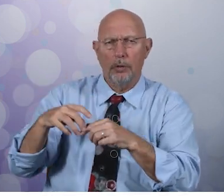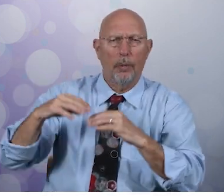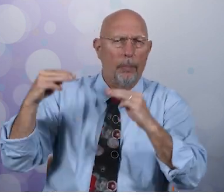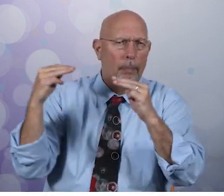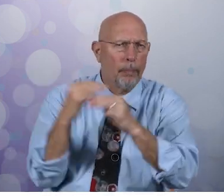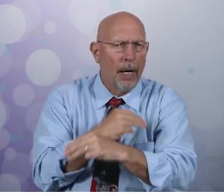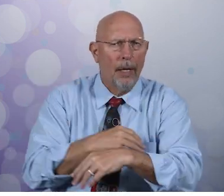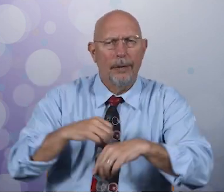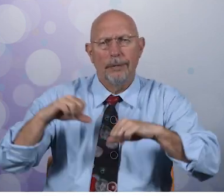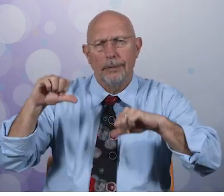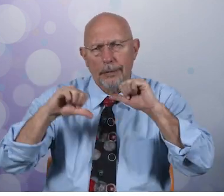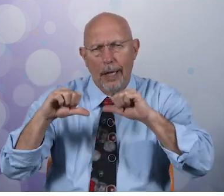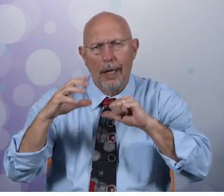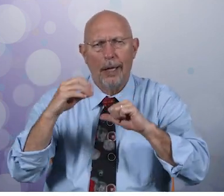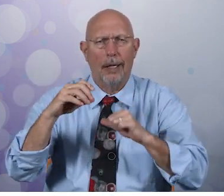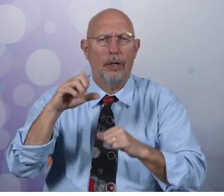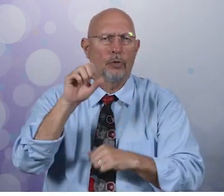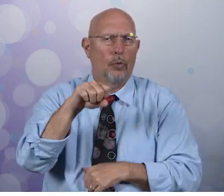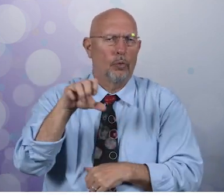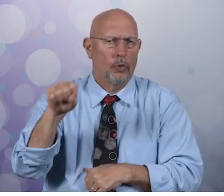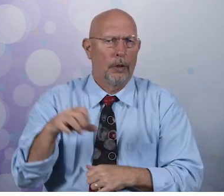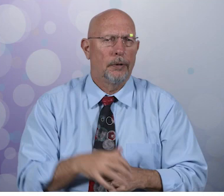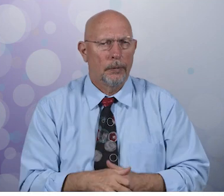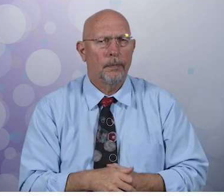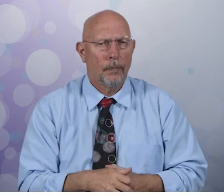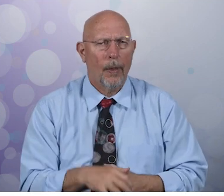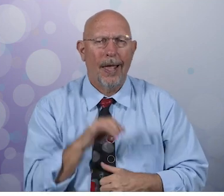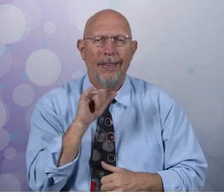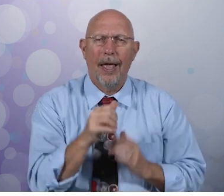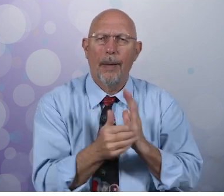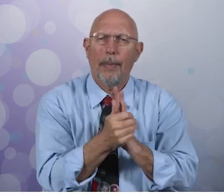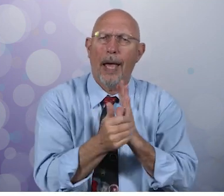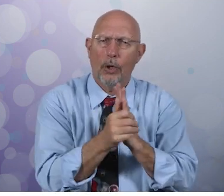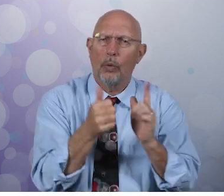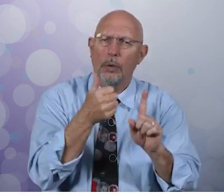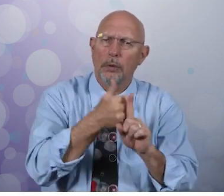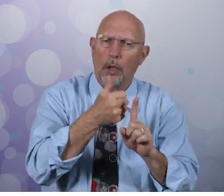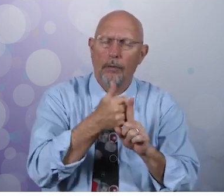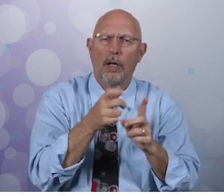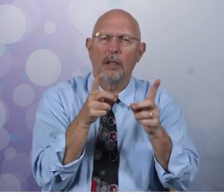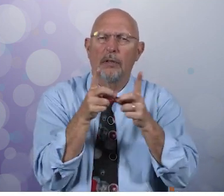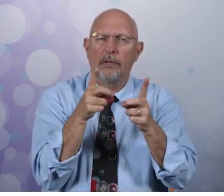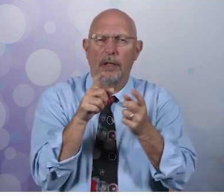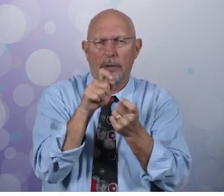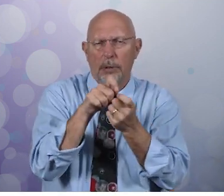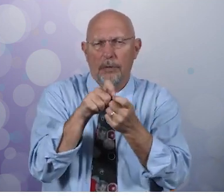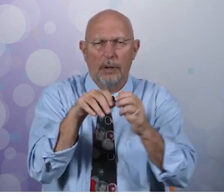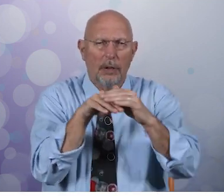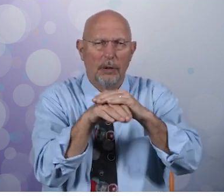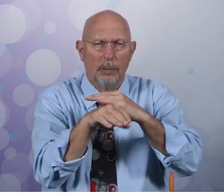science, and social studies. The manual itself helps to define the specific accessibility features